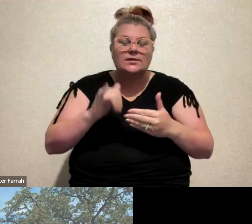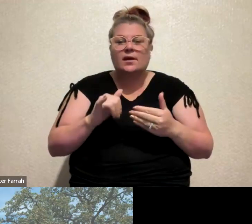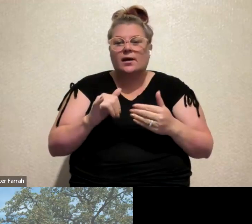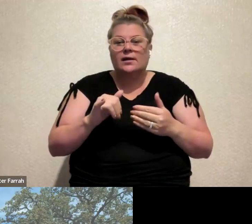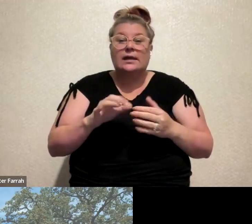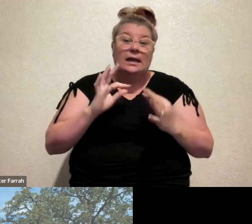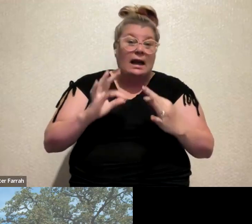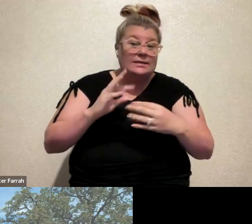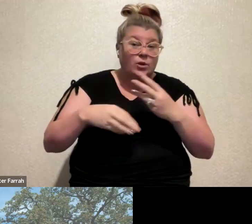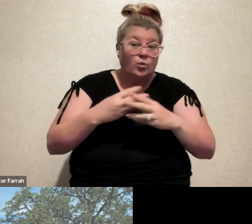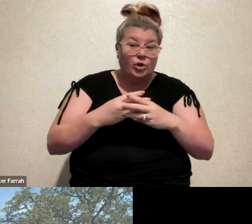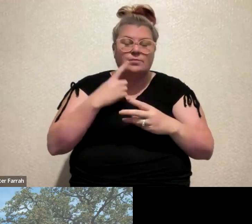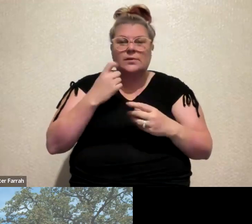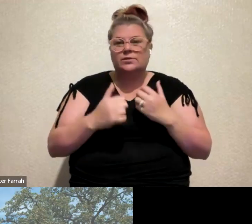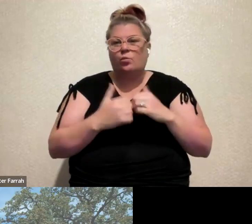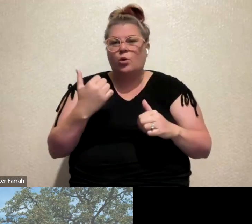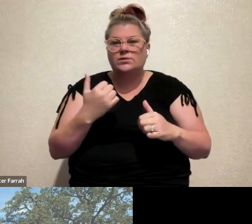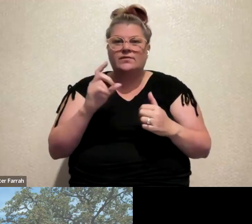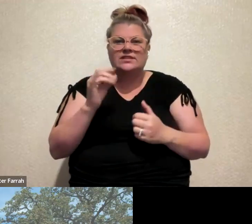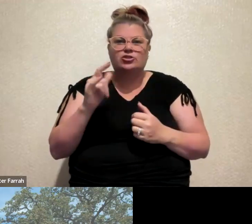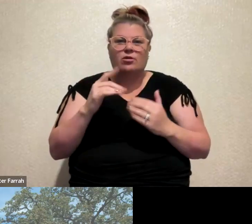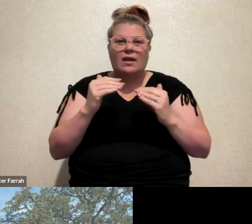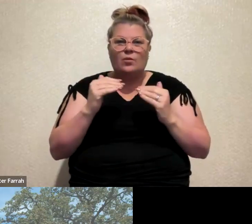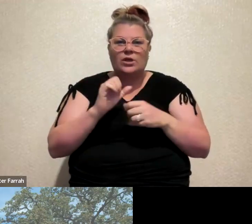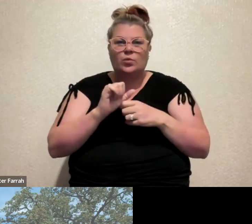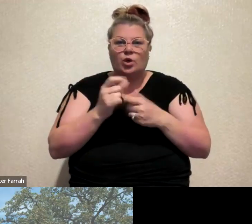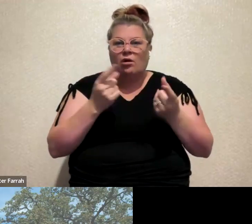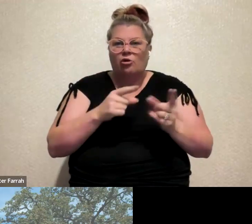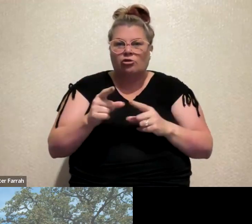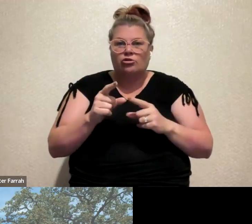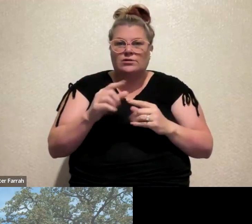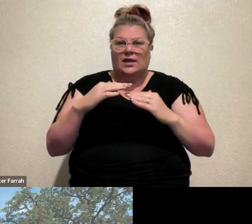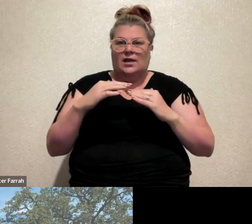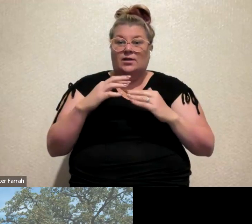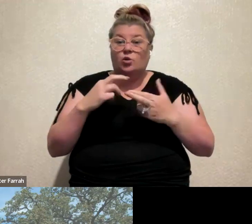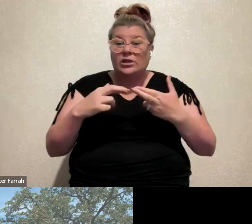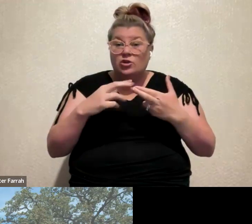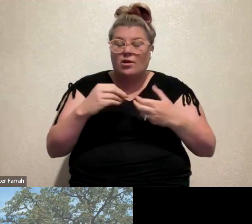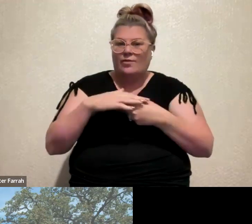most of the digital equity work occurs at the regional and local and even neighborhood level,